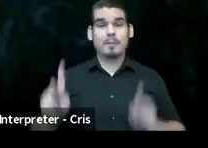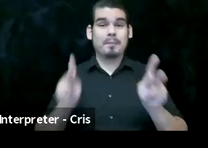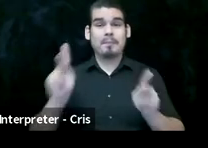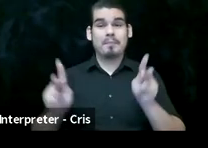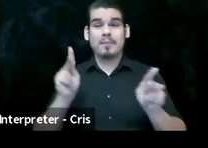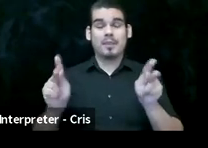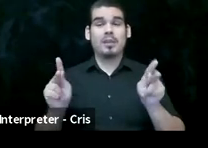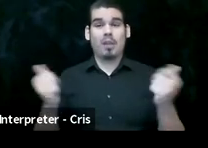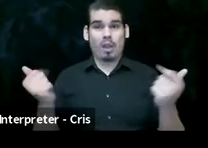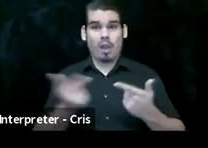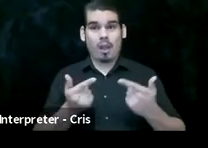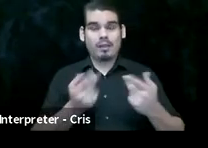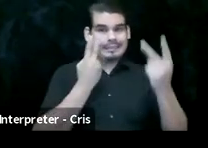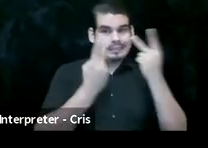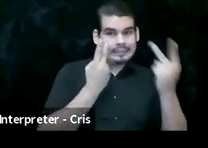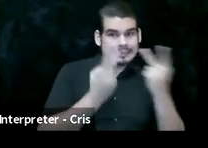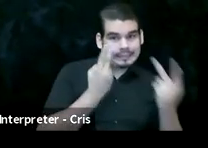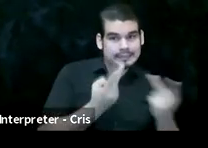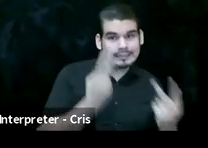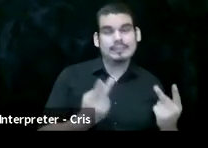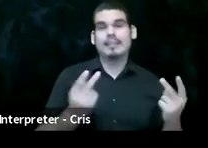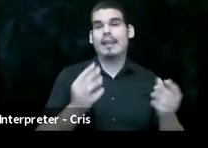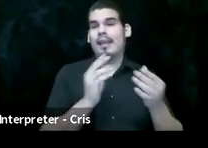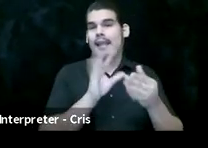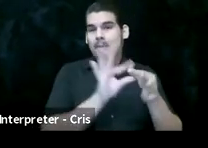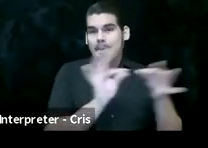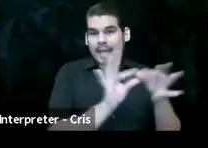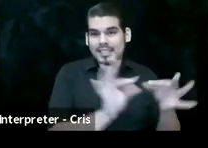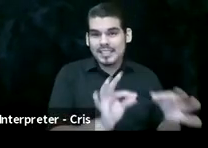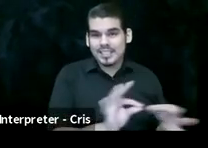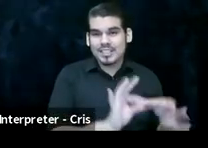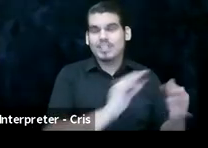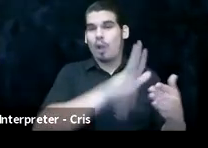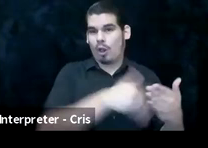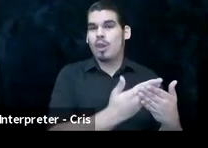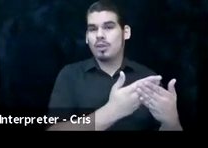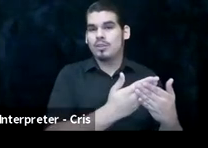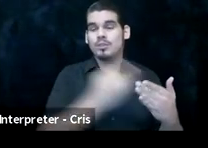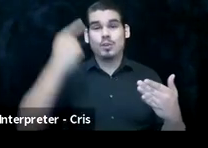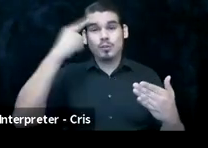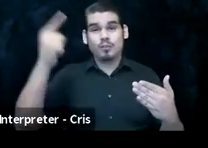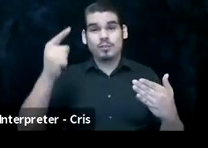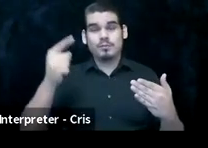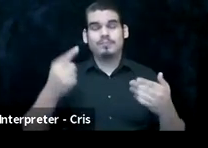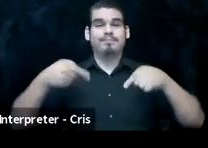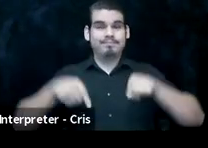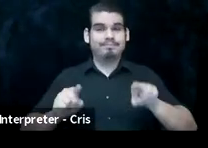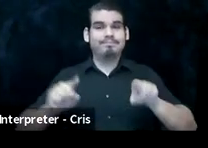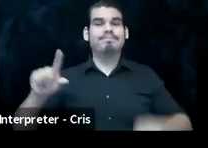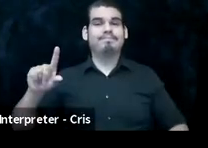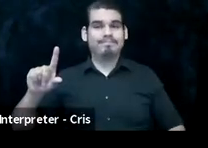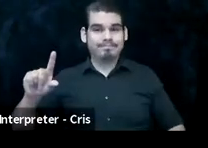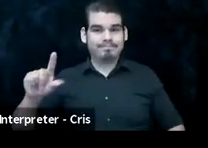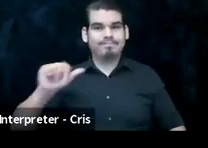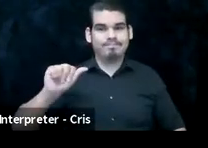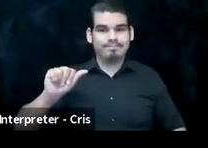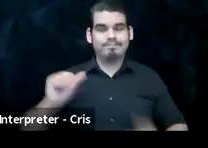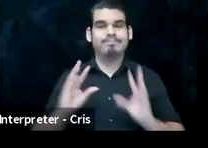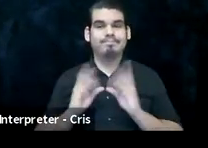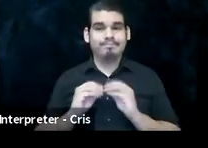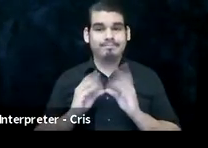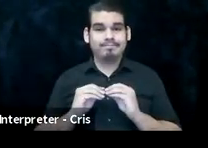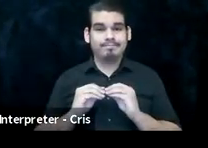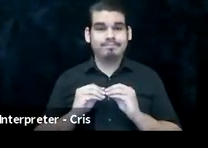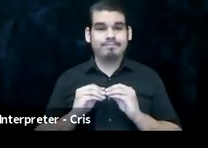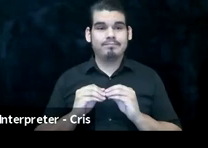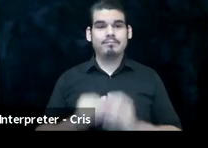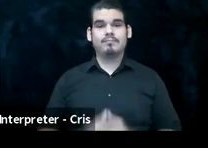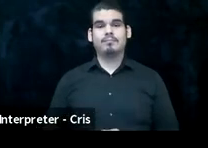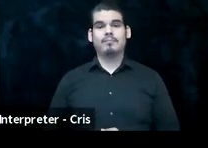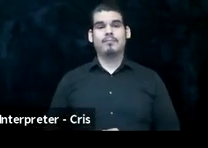Katherine Squire: Just because everyone is going to see all the messages that gets sent out and just the last note um you really want to make sure to register in advance with poll everywhere to vote.